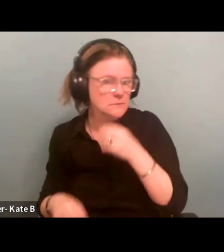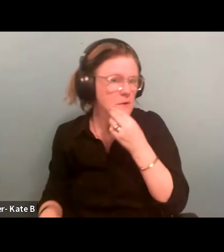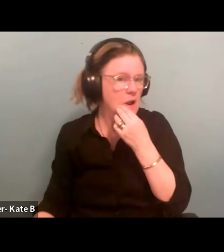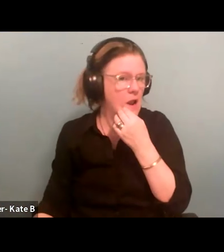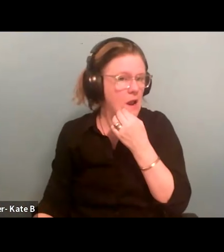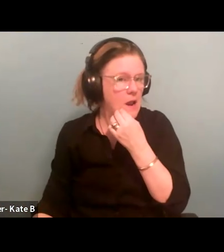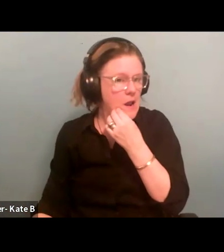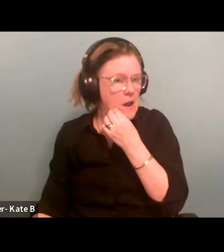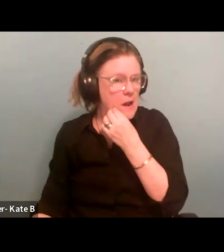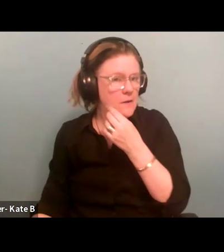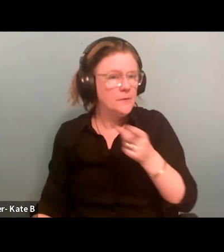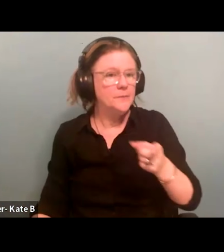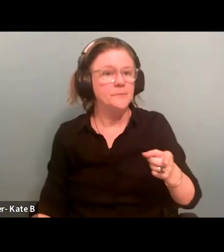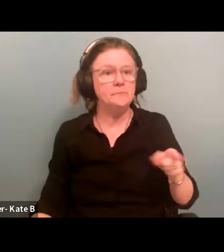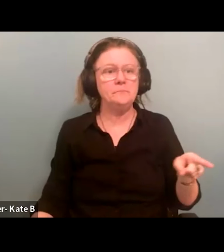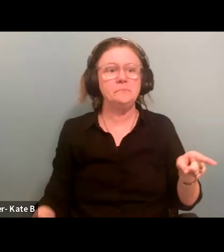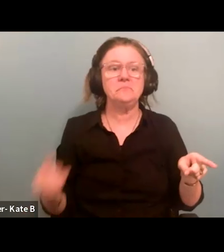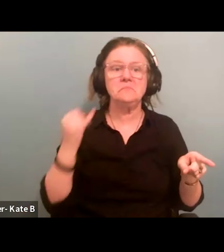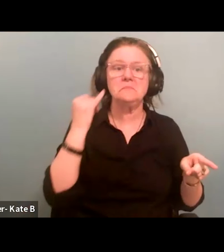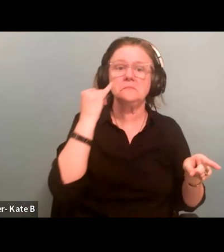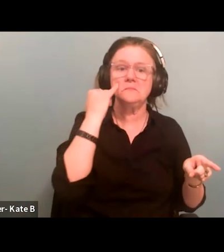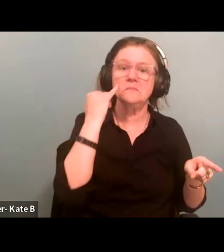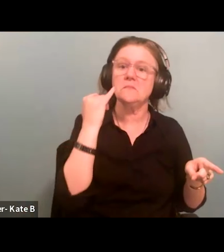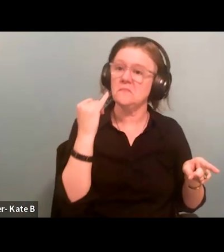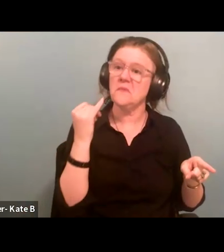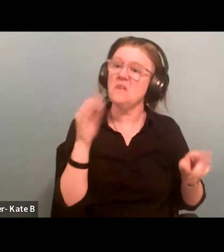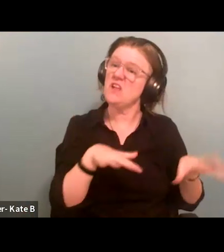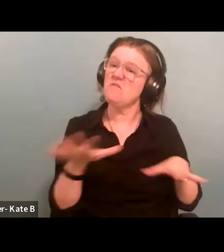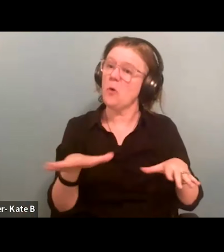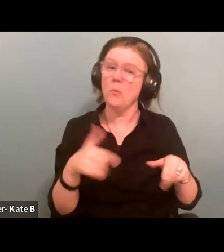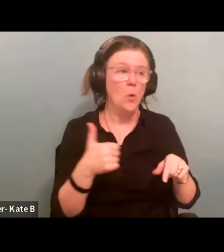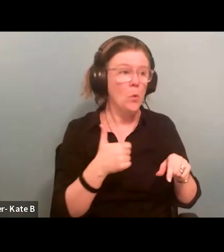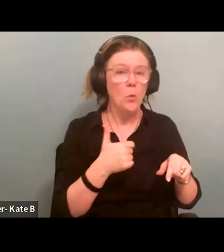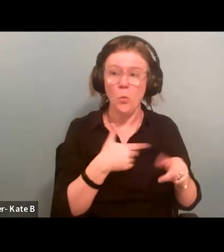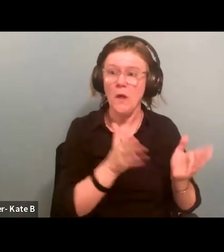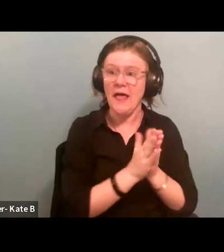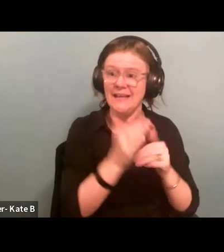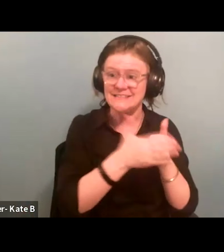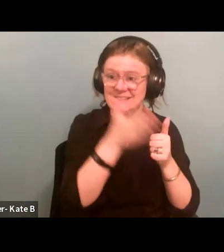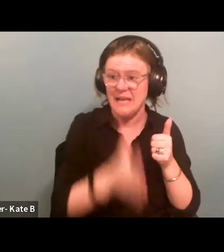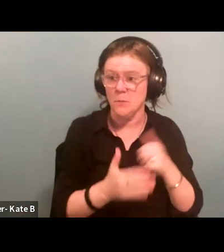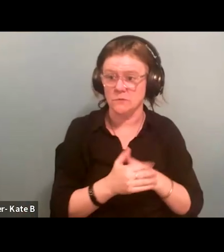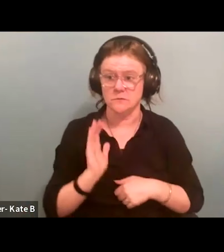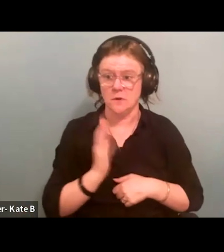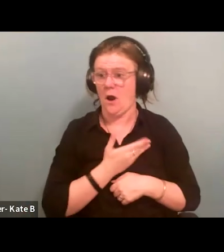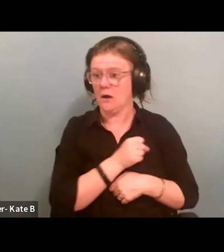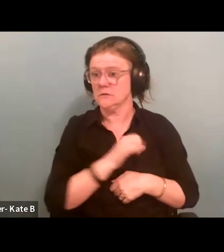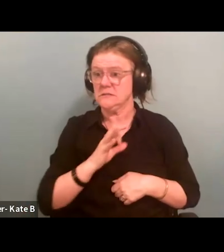Informal contacts, we'll contact neighbors. Our Protective Services staff at all the Area Agencies on Aging